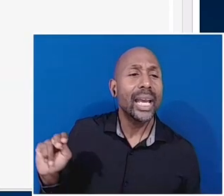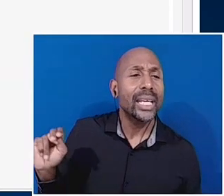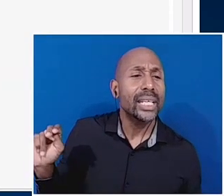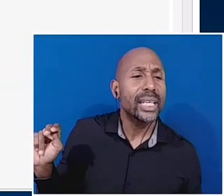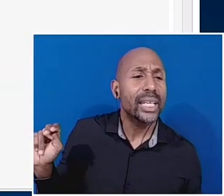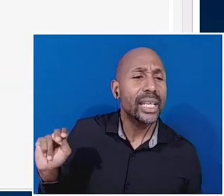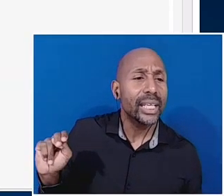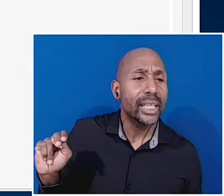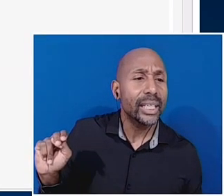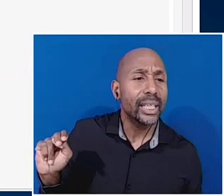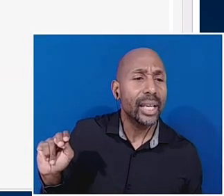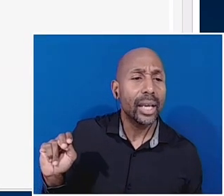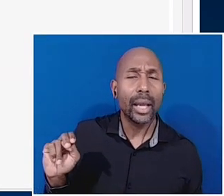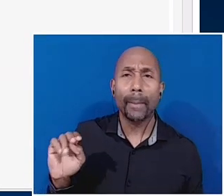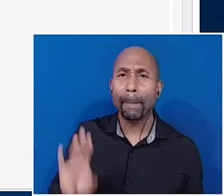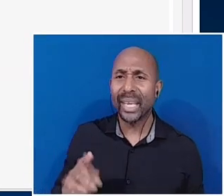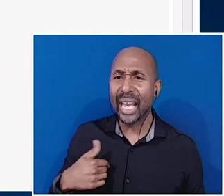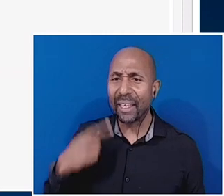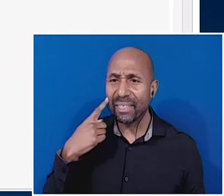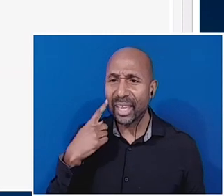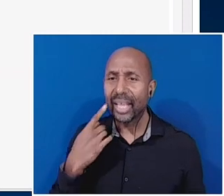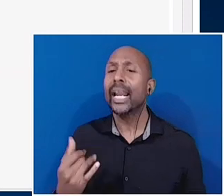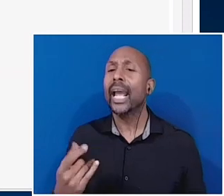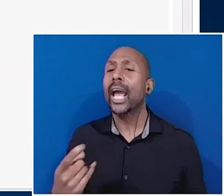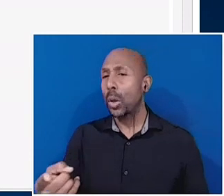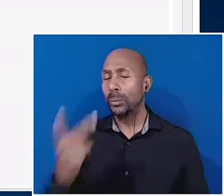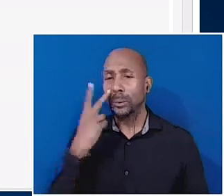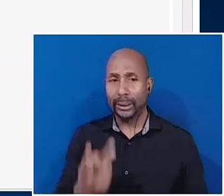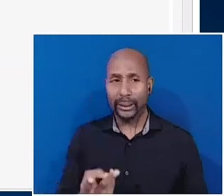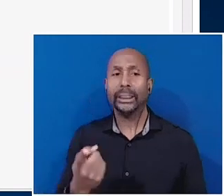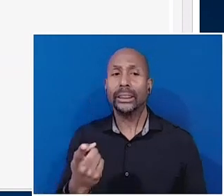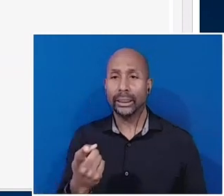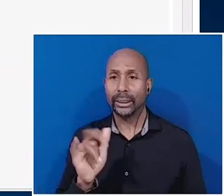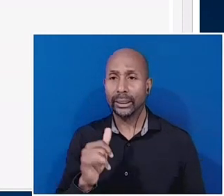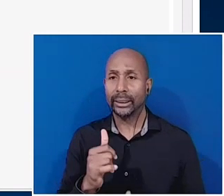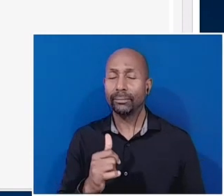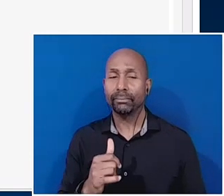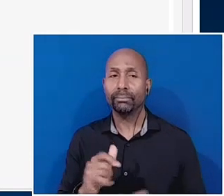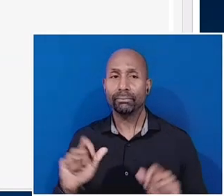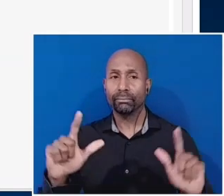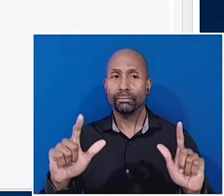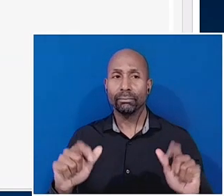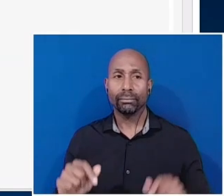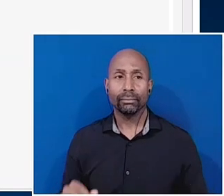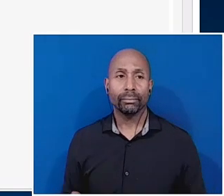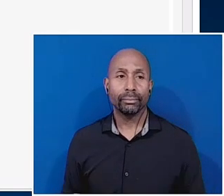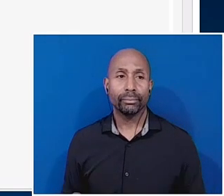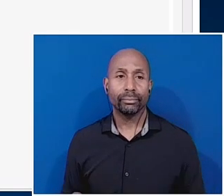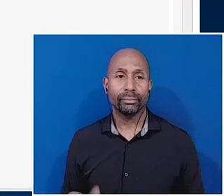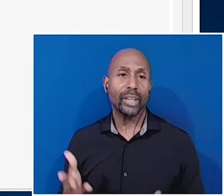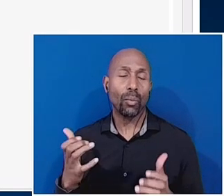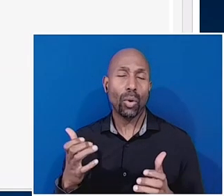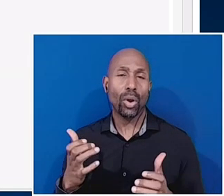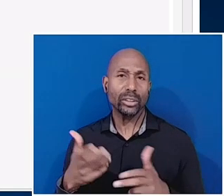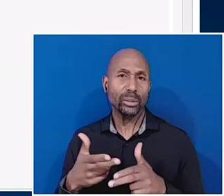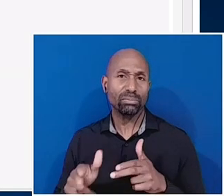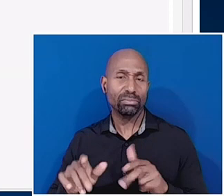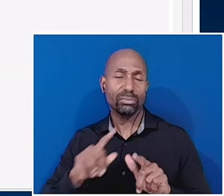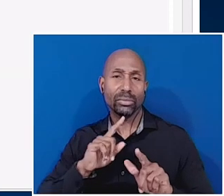So yes, it's now shown on the screen very helpfully. I just wanted to quickly respond to a comment before the break